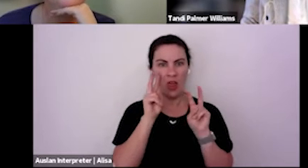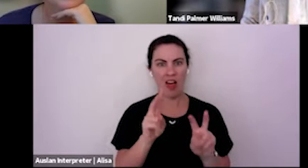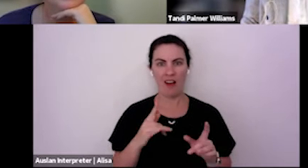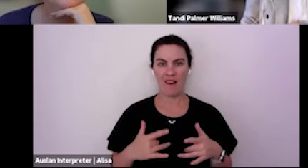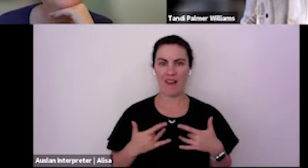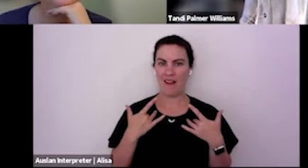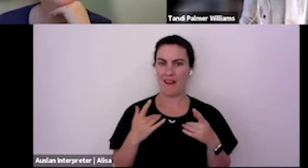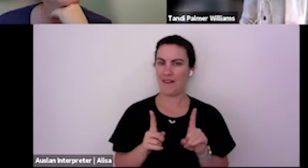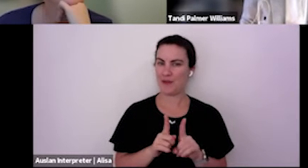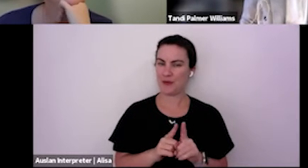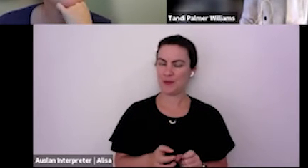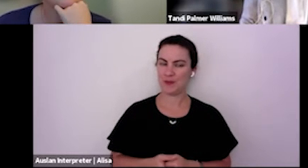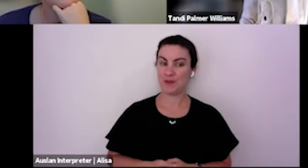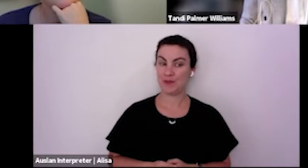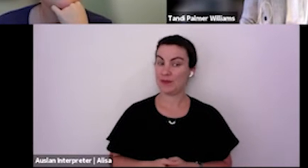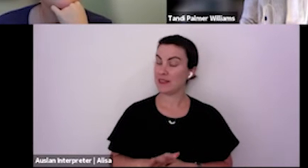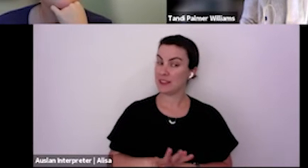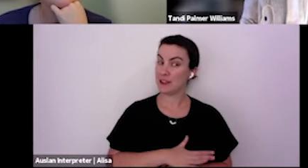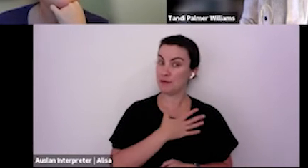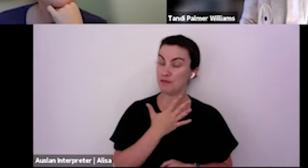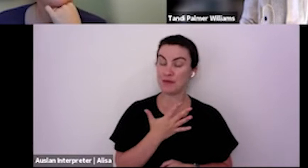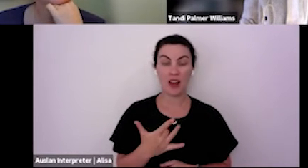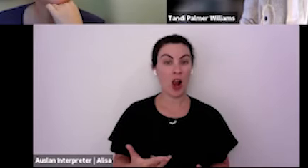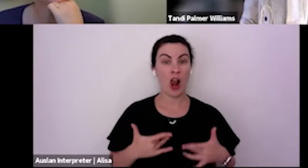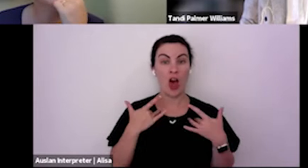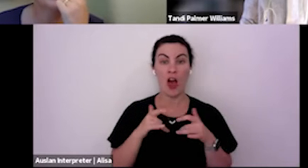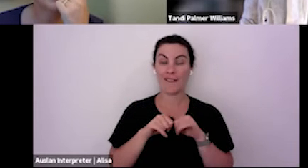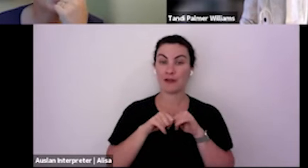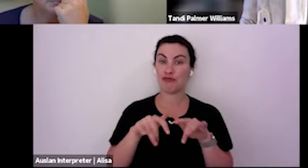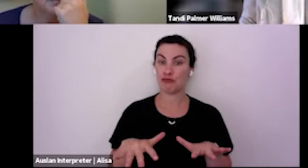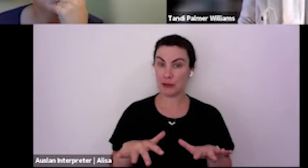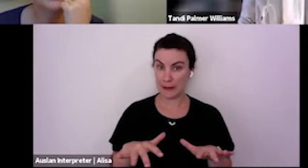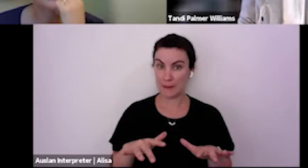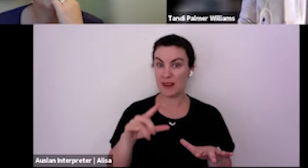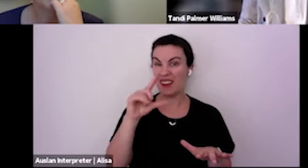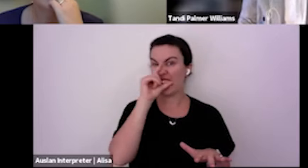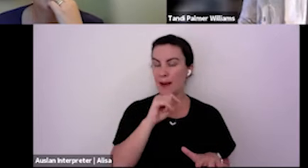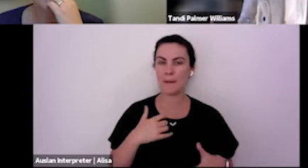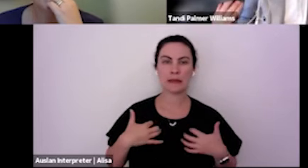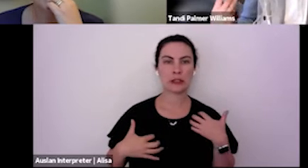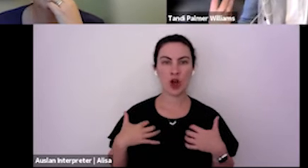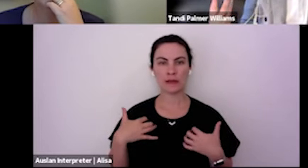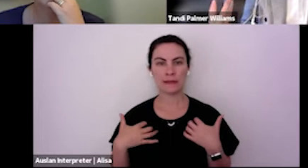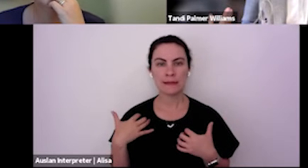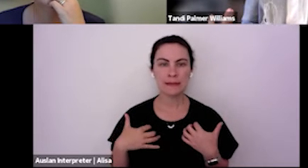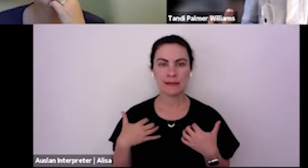live, and some people say that live streams can be more exciting and have a better sense